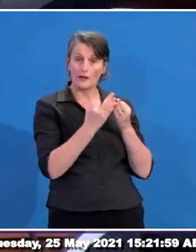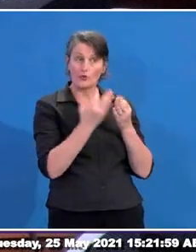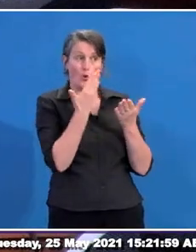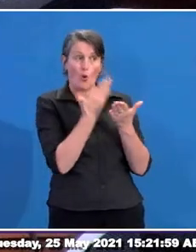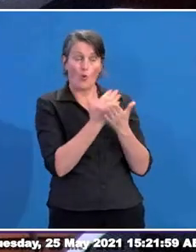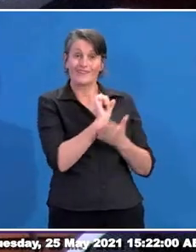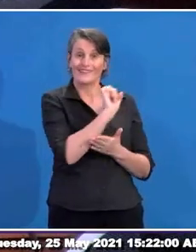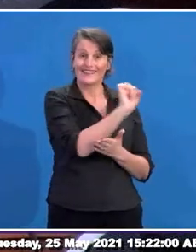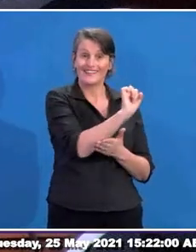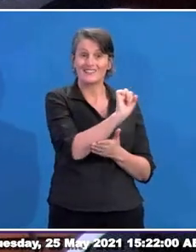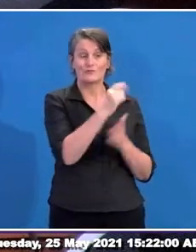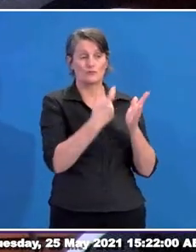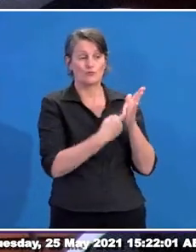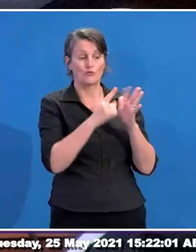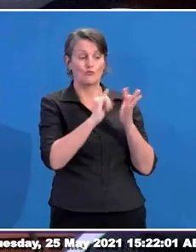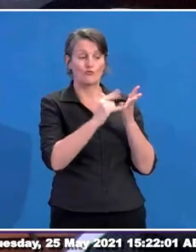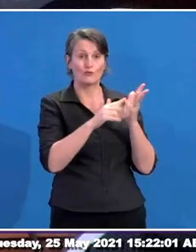at the time of recruitment.